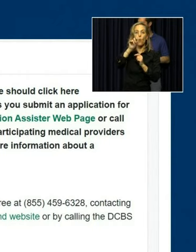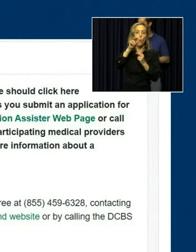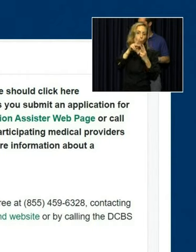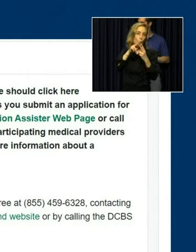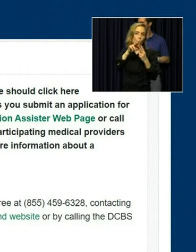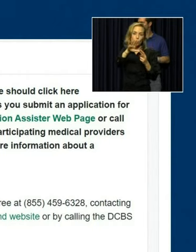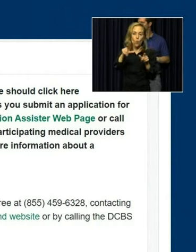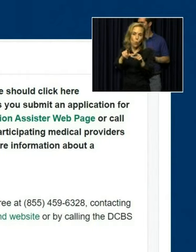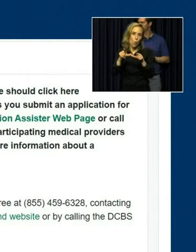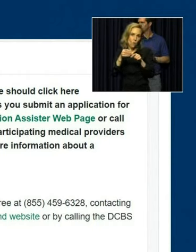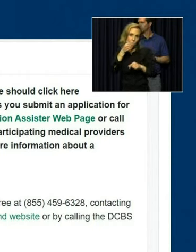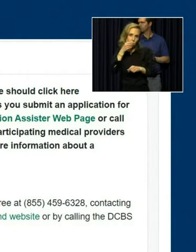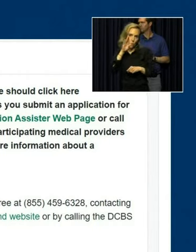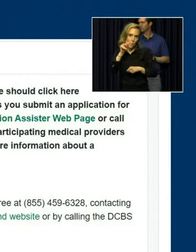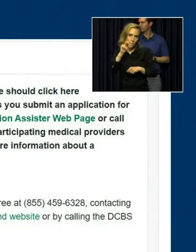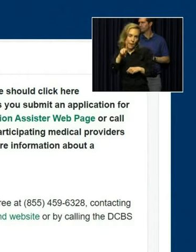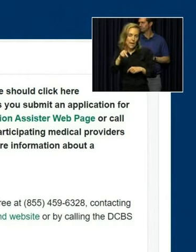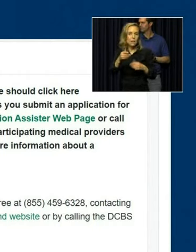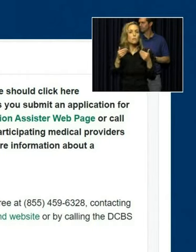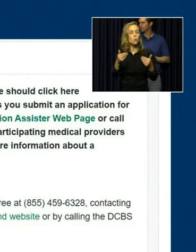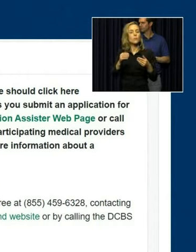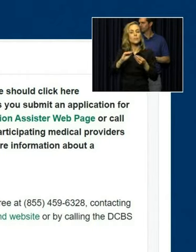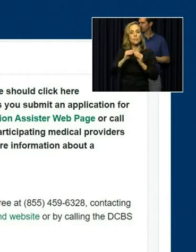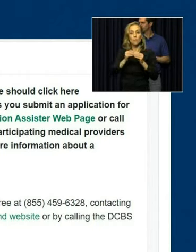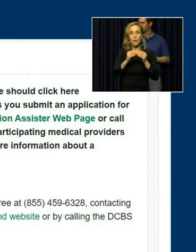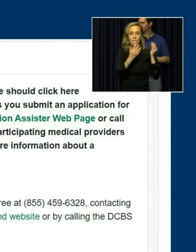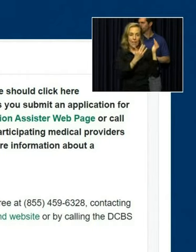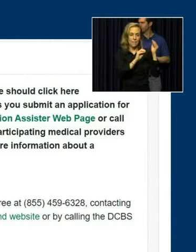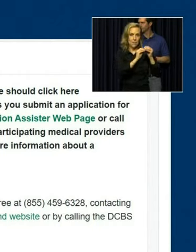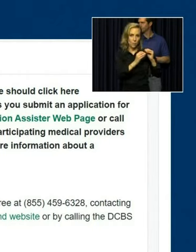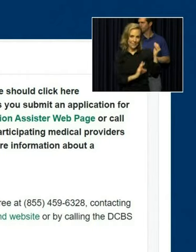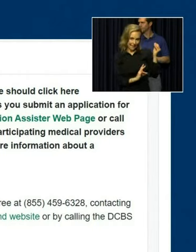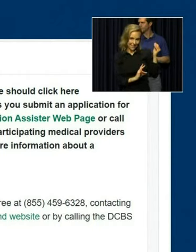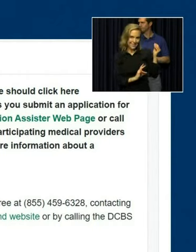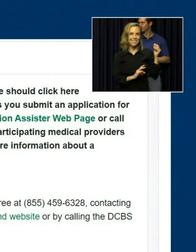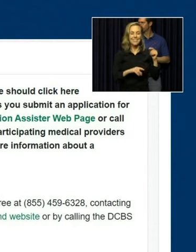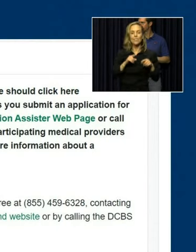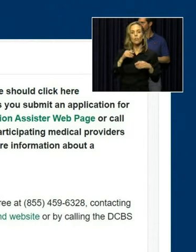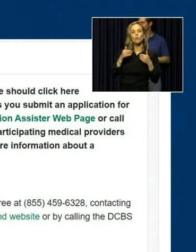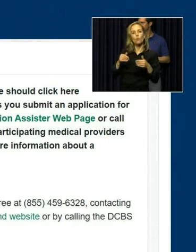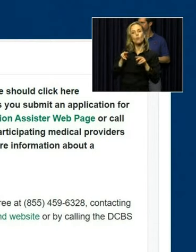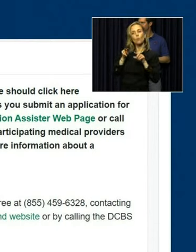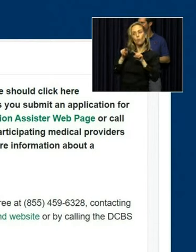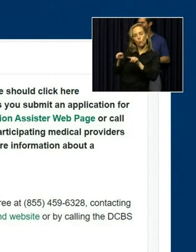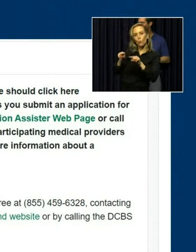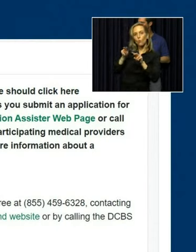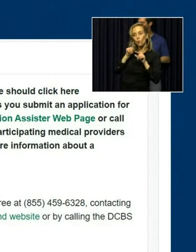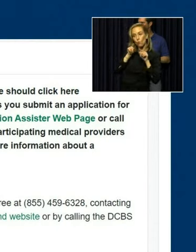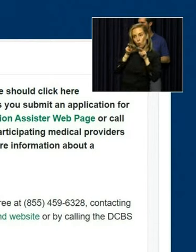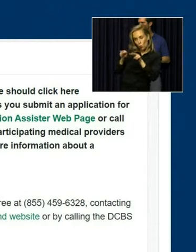TO AUDIT AND TO GO BACK, AND SO WE HAD TO ADJUST YESTERDAY'S